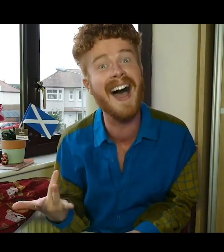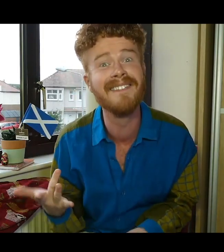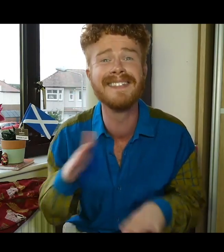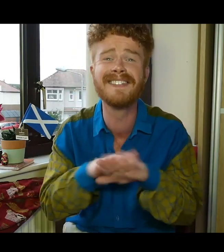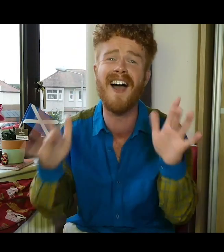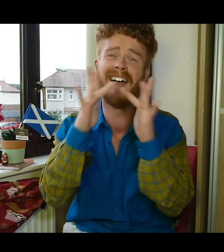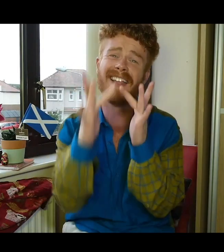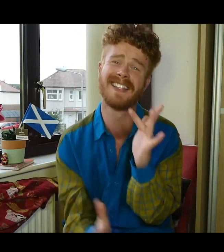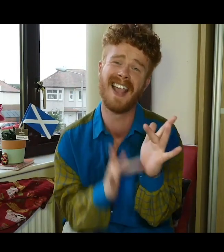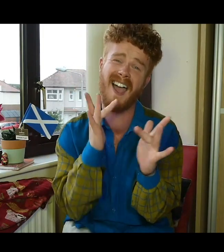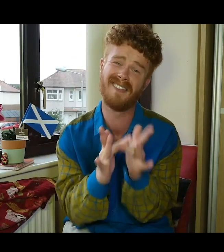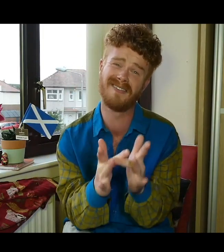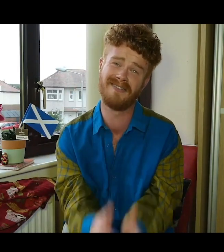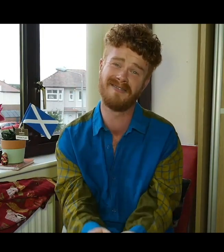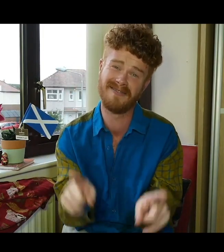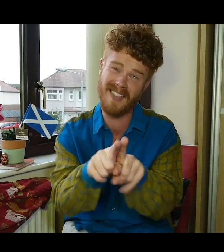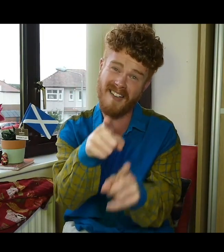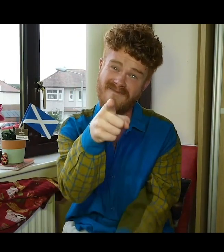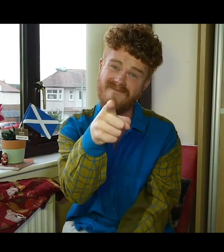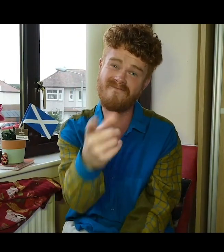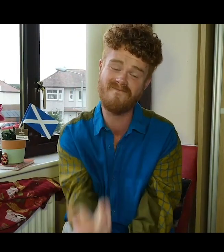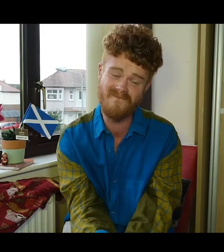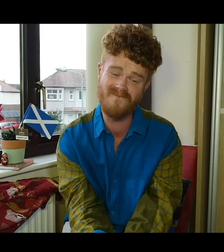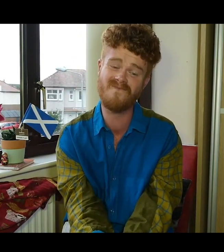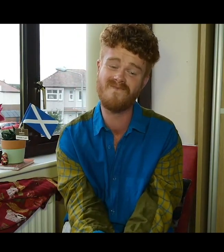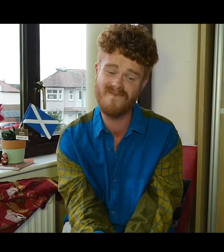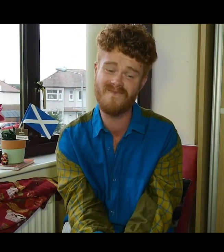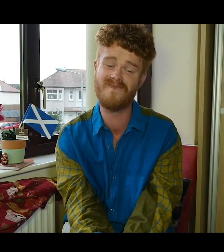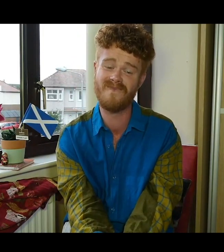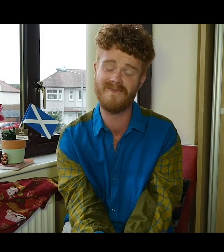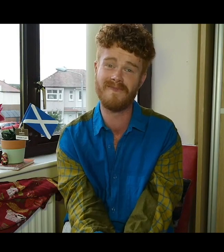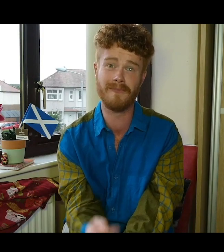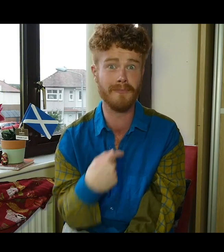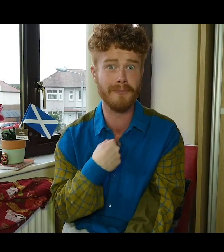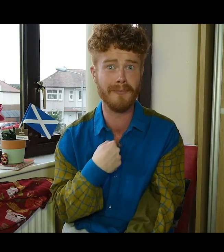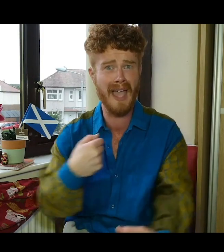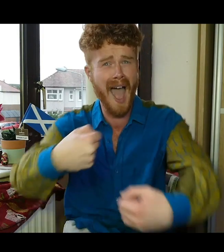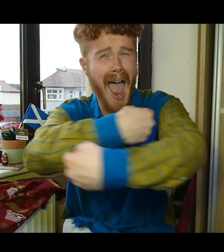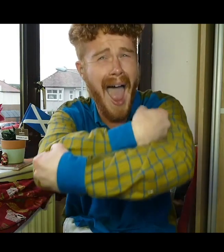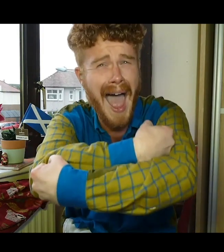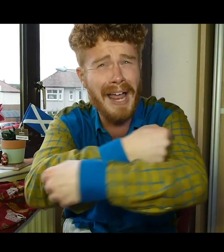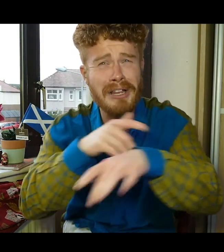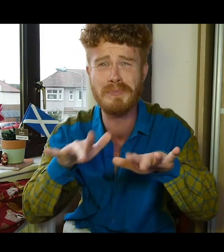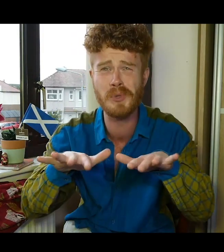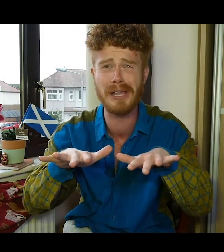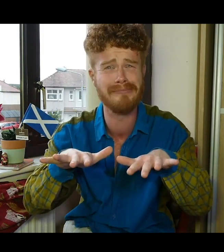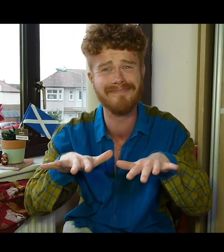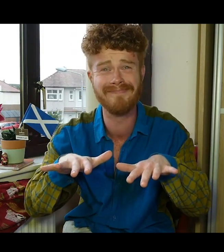Not on the internet... Do you? You can't hug a computer,